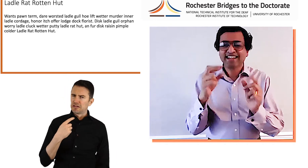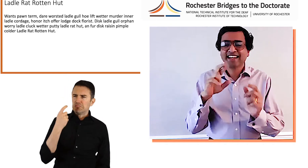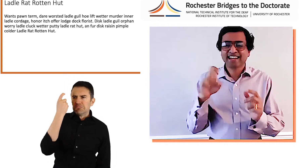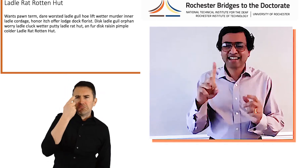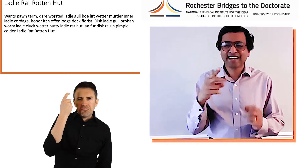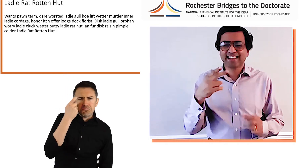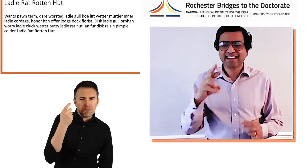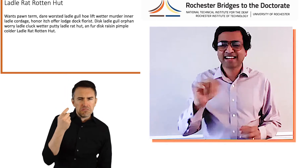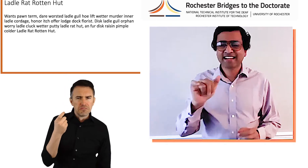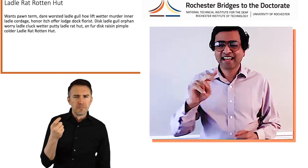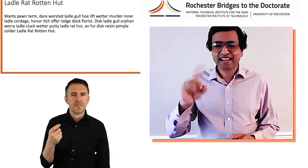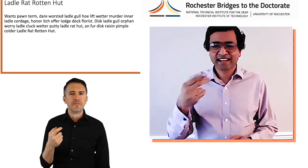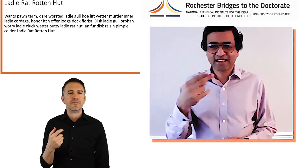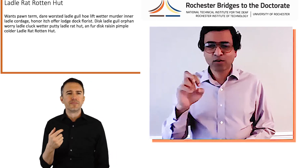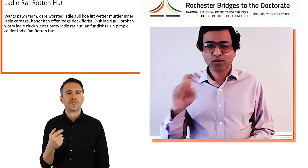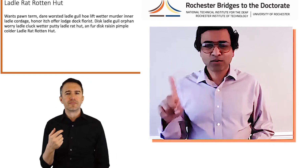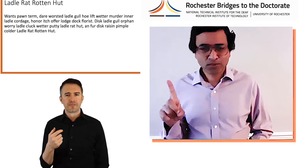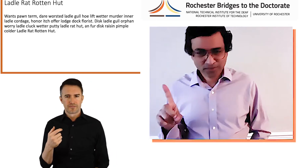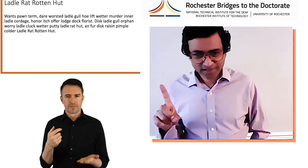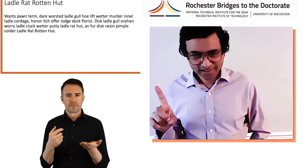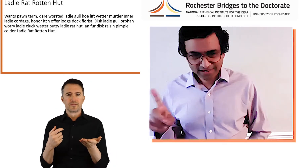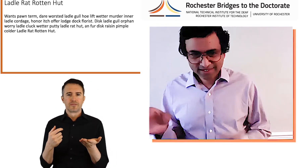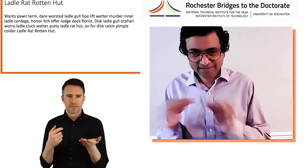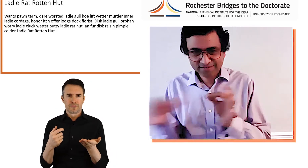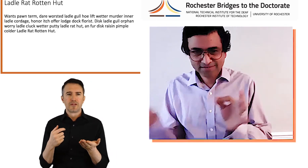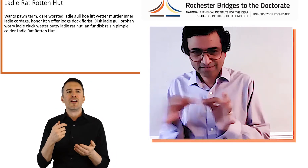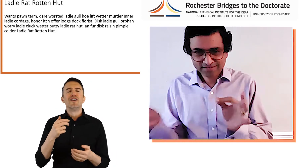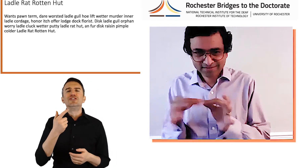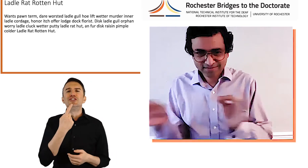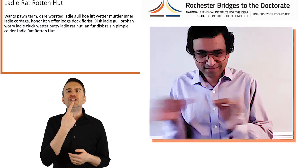So, are you wondering what's "Ladle Rat Rotten Hut"?